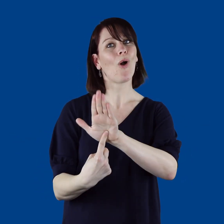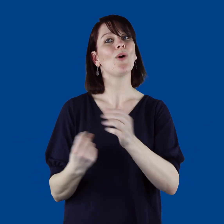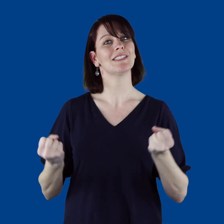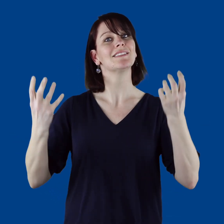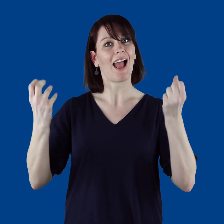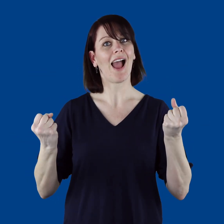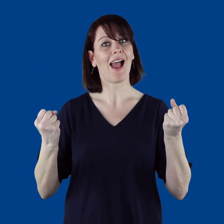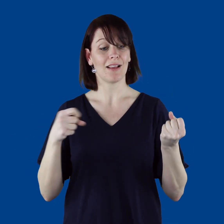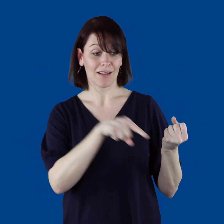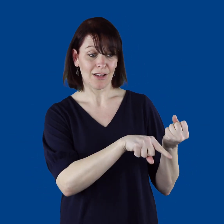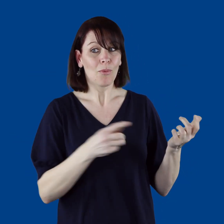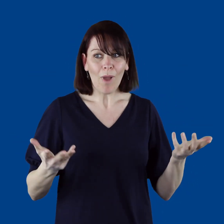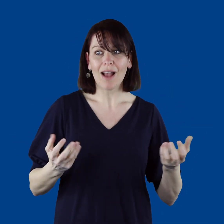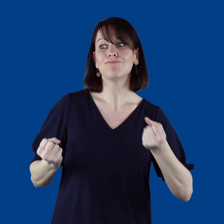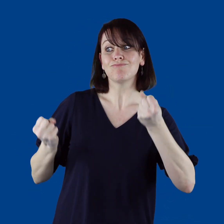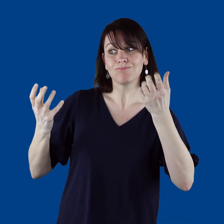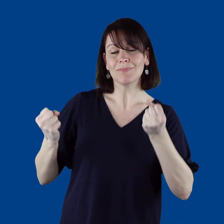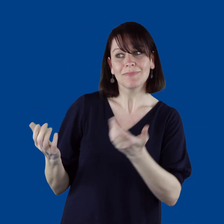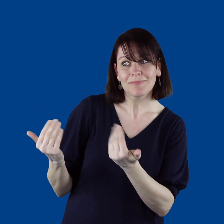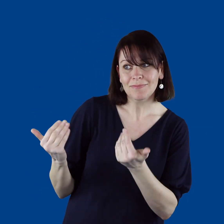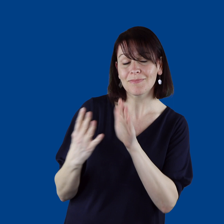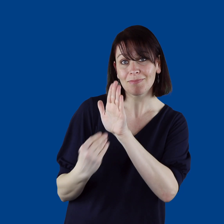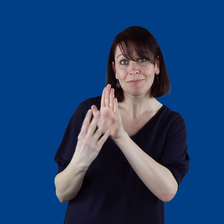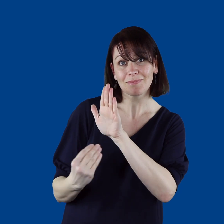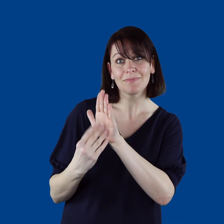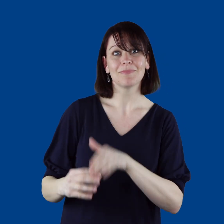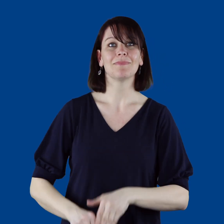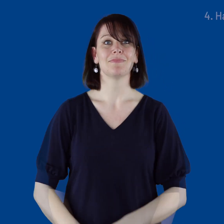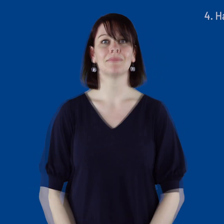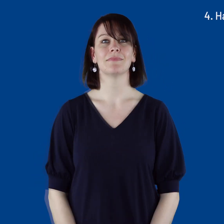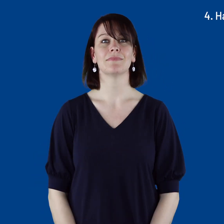actually demonstrating the sign to the child and encouraging them to imitate the sign back to you.